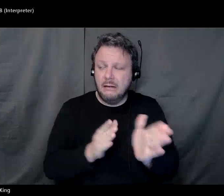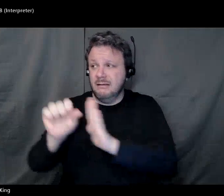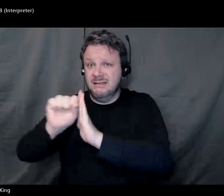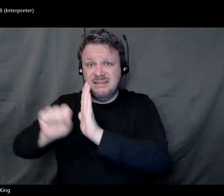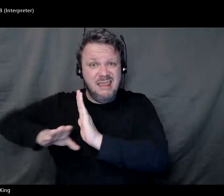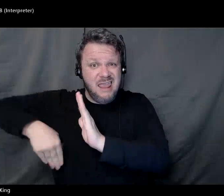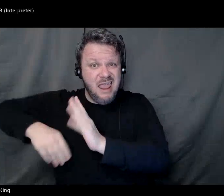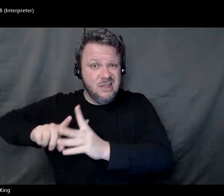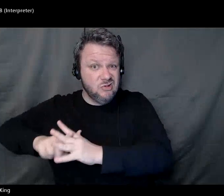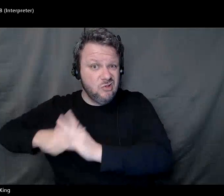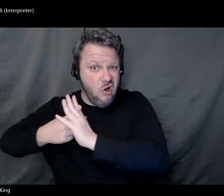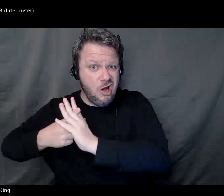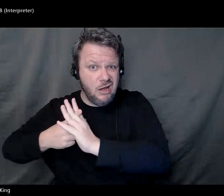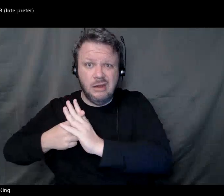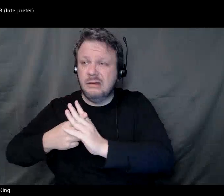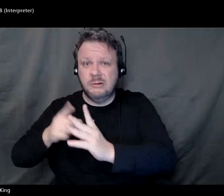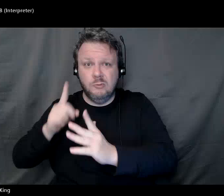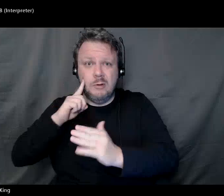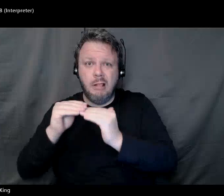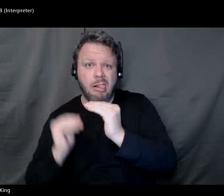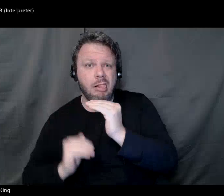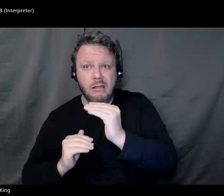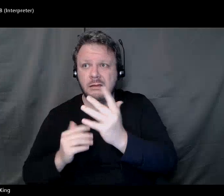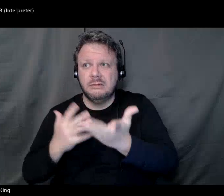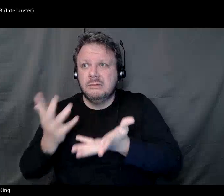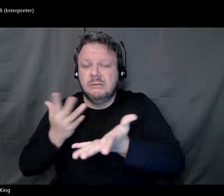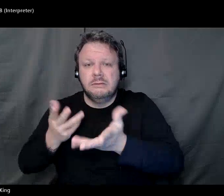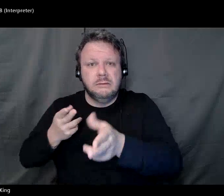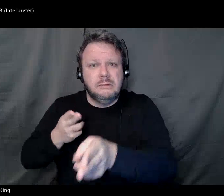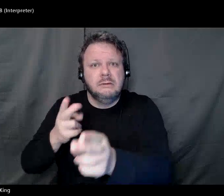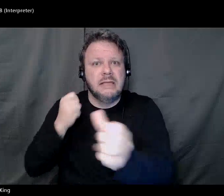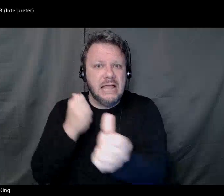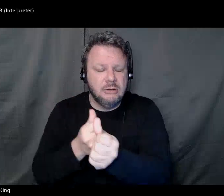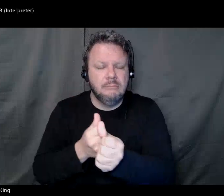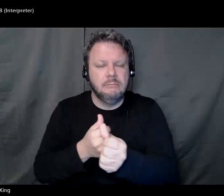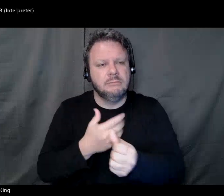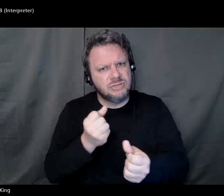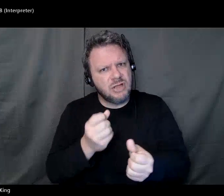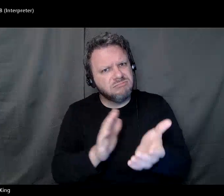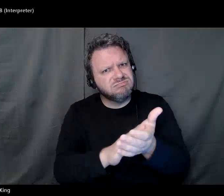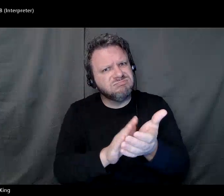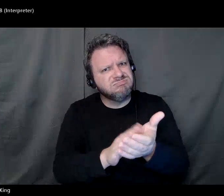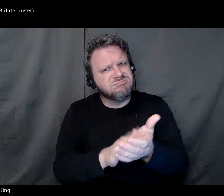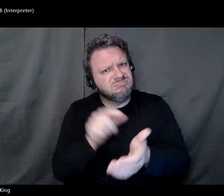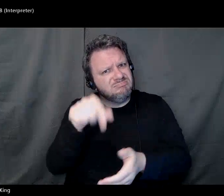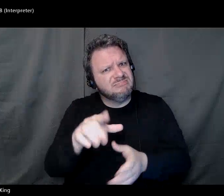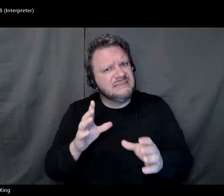yet are going to be in a deficit to meet the moment that we're in. So I just want to applaud the work of this committee.